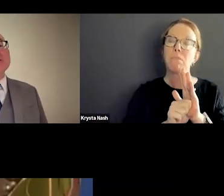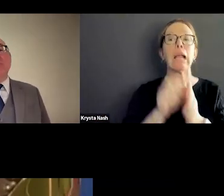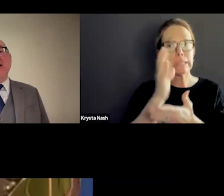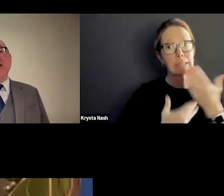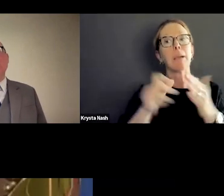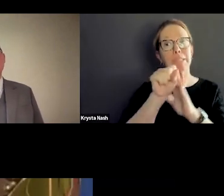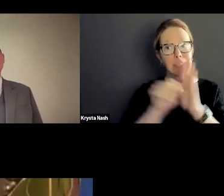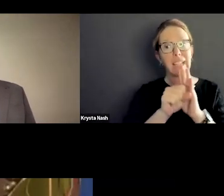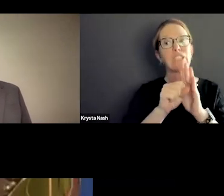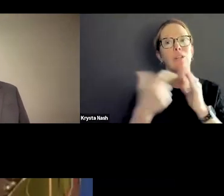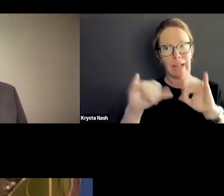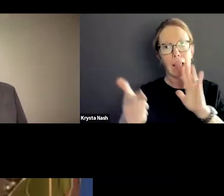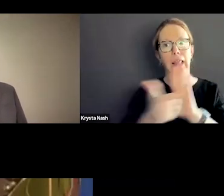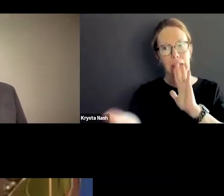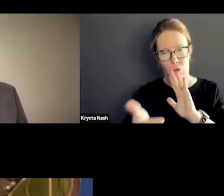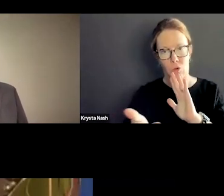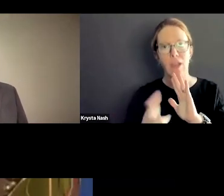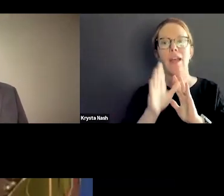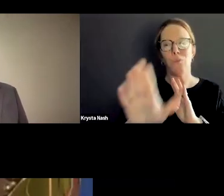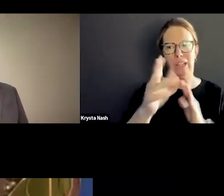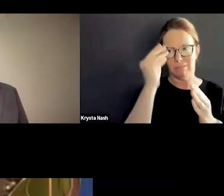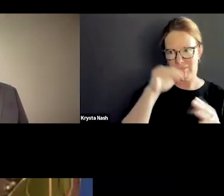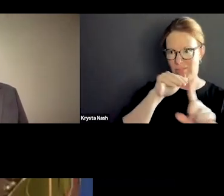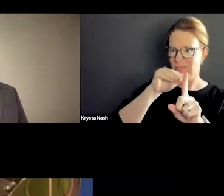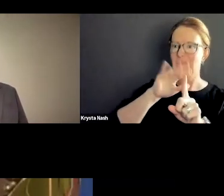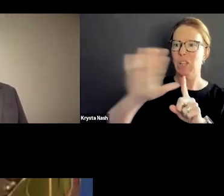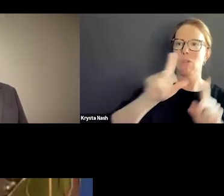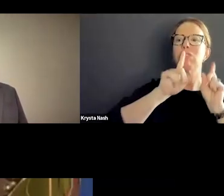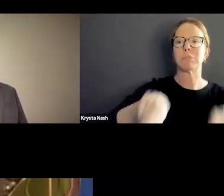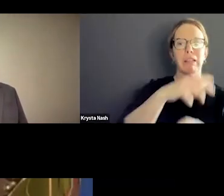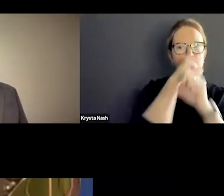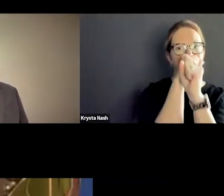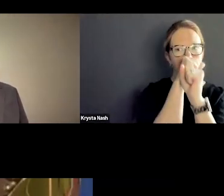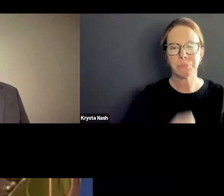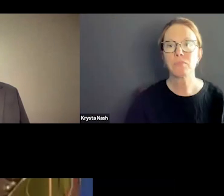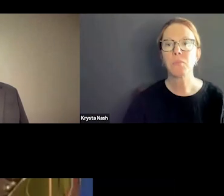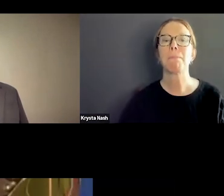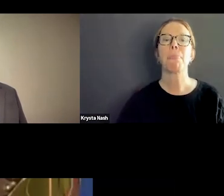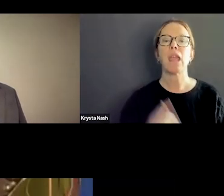So we reminded them that their responses would be kept confidential. So we tried to again, remind people that this is a,